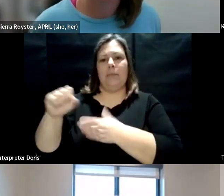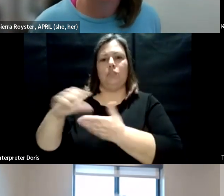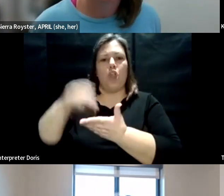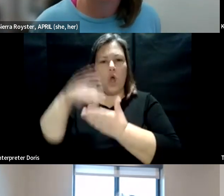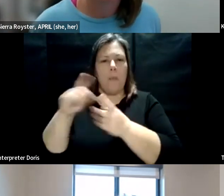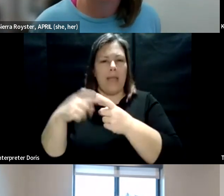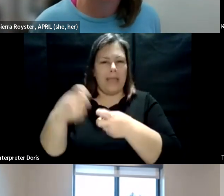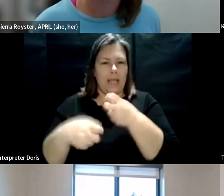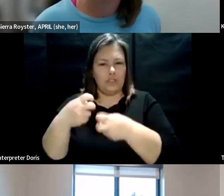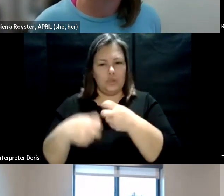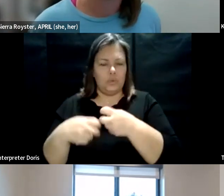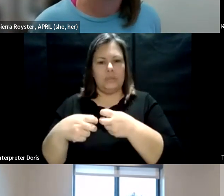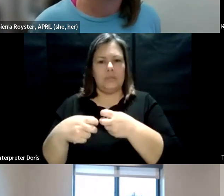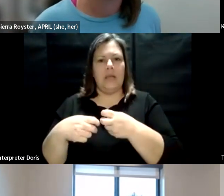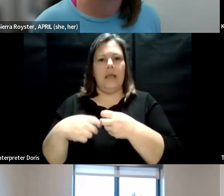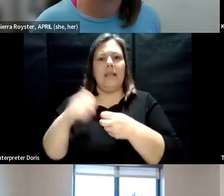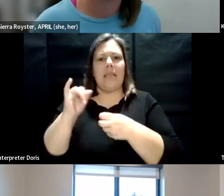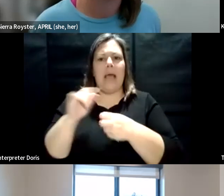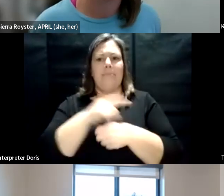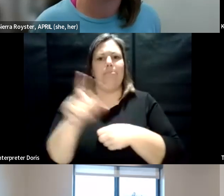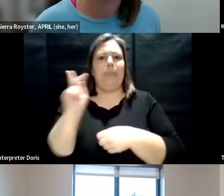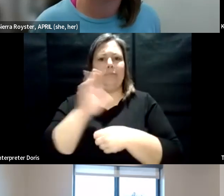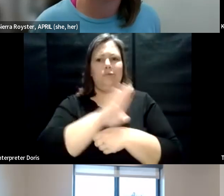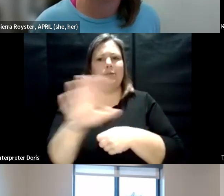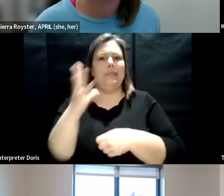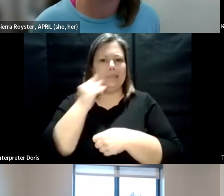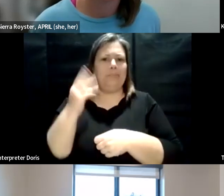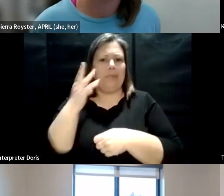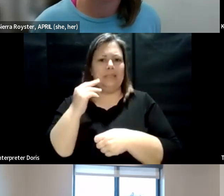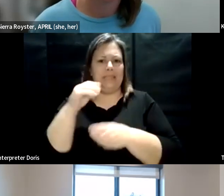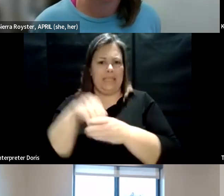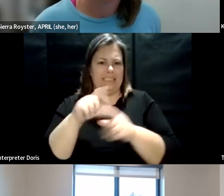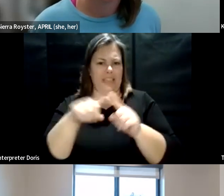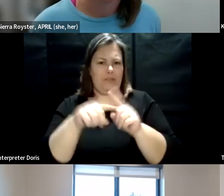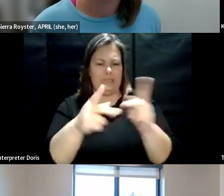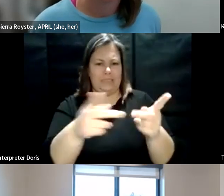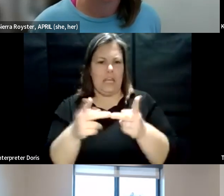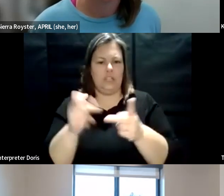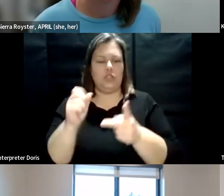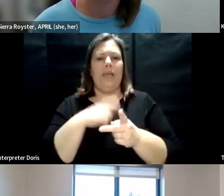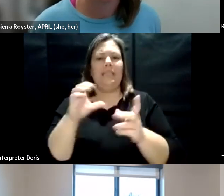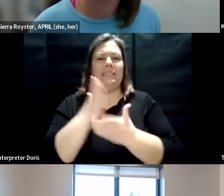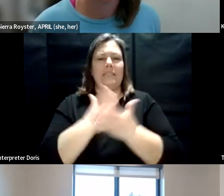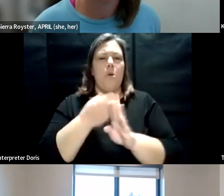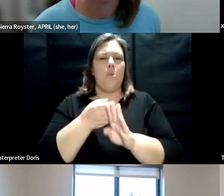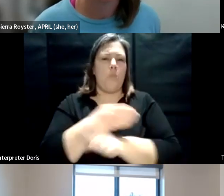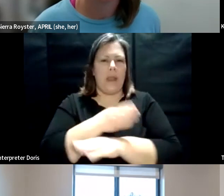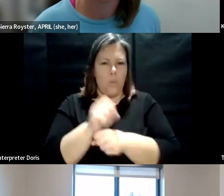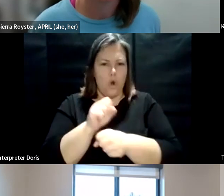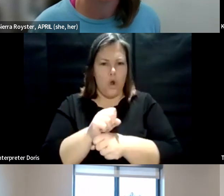Act was actually in South Carolina last week, and we helped Cms kind of learn the issues that people disabilities were experiencing in these in these settings. And we helped CMS kind of learn the issues that people with disabilities were experiencing in these settings.